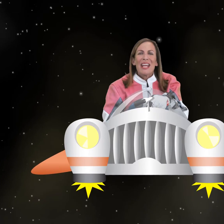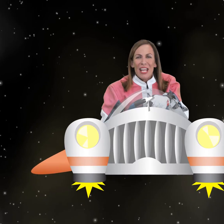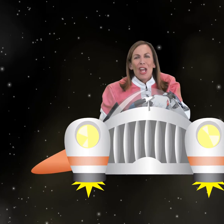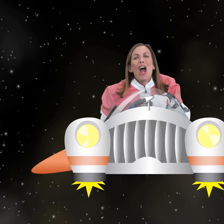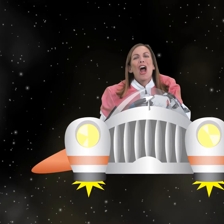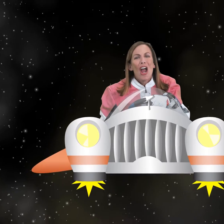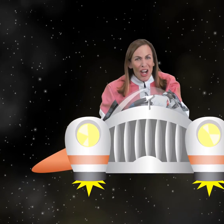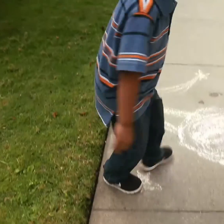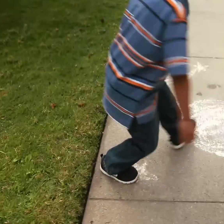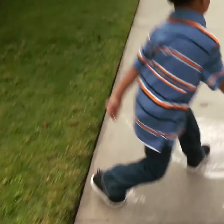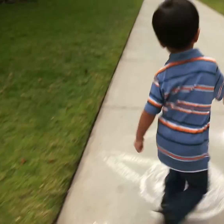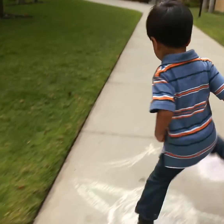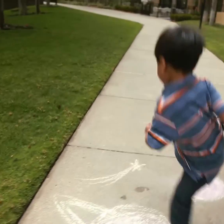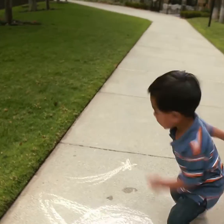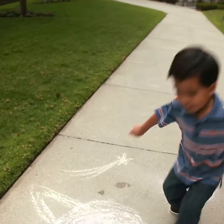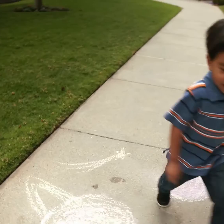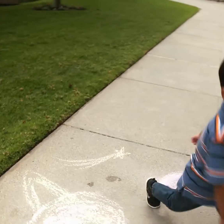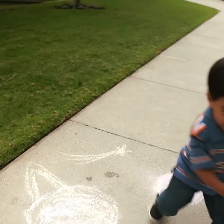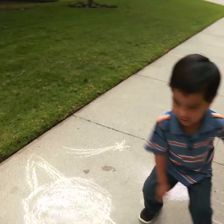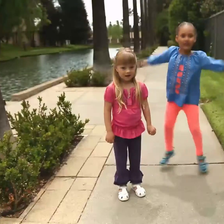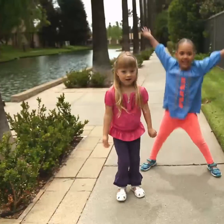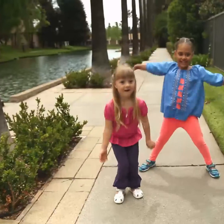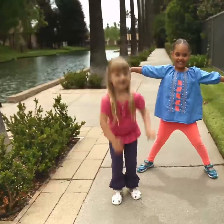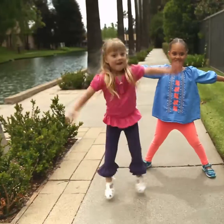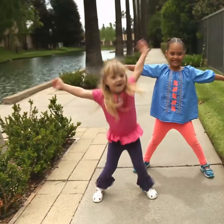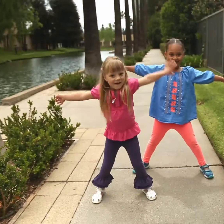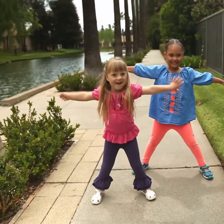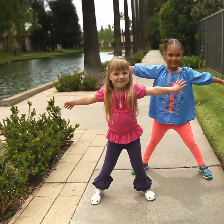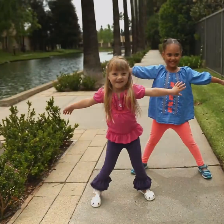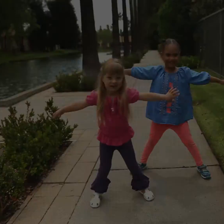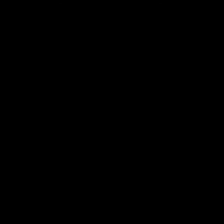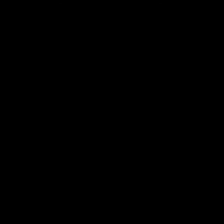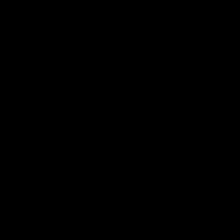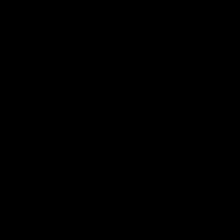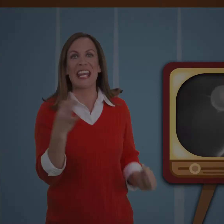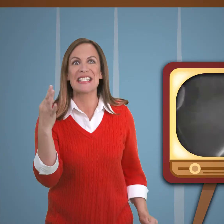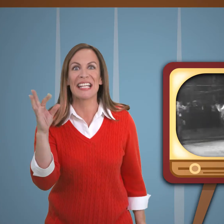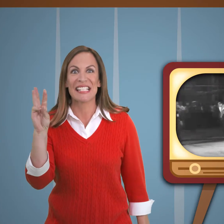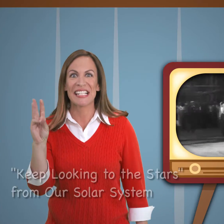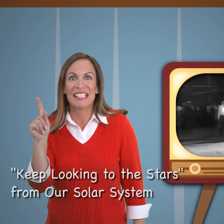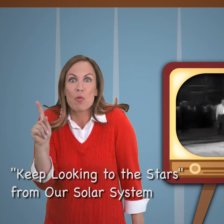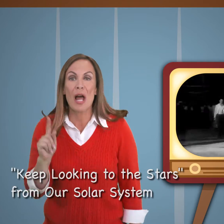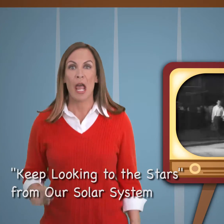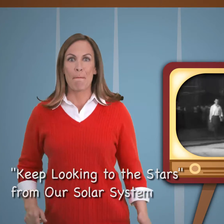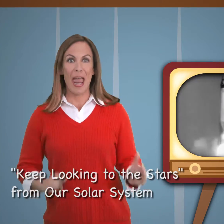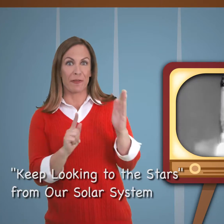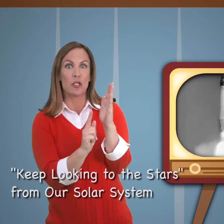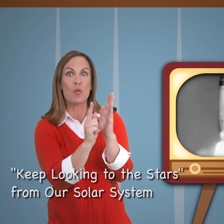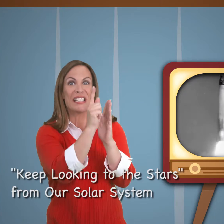Jump like an astronaut We're cruising through our solar system